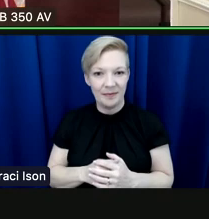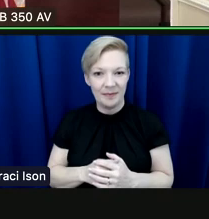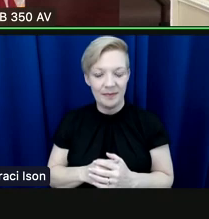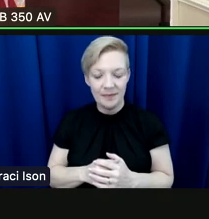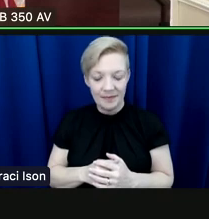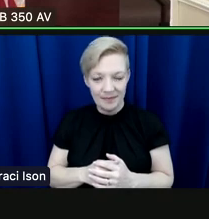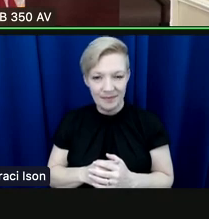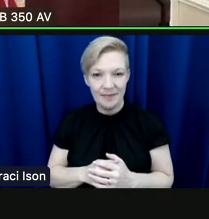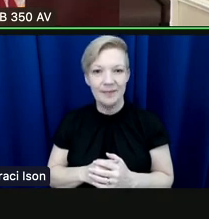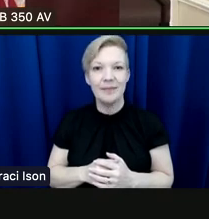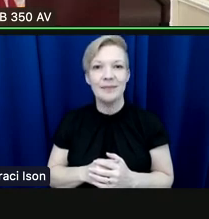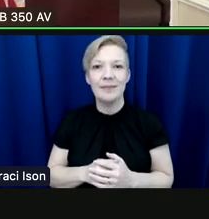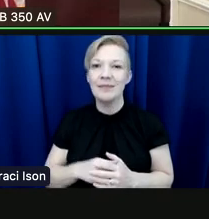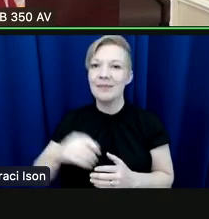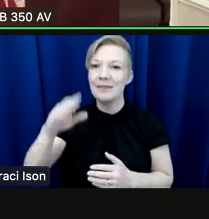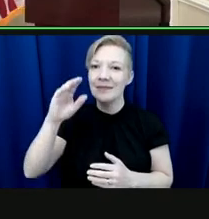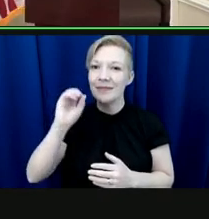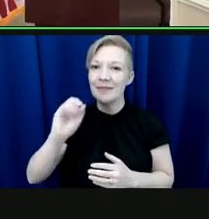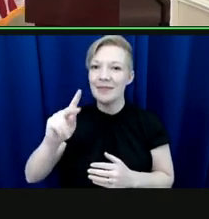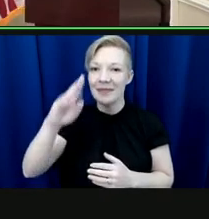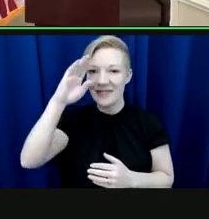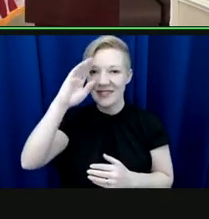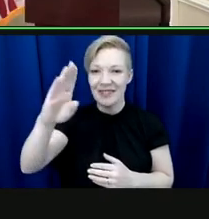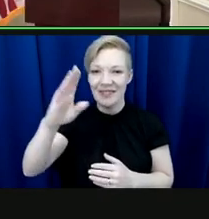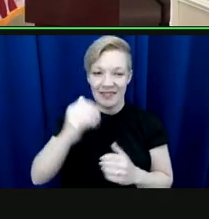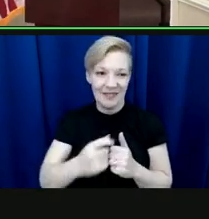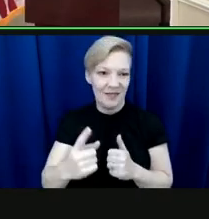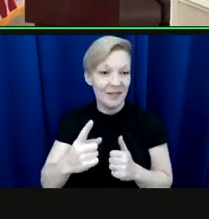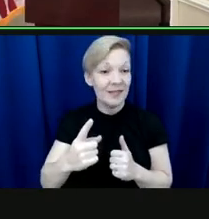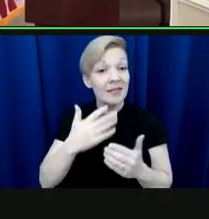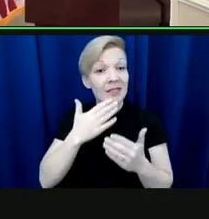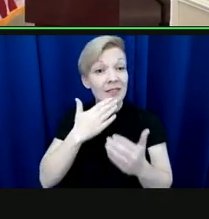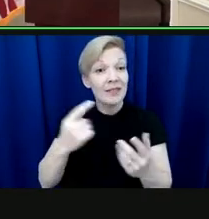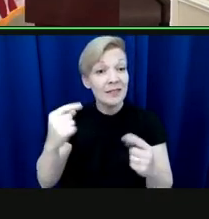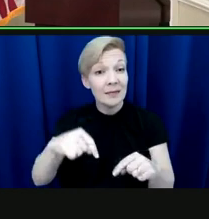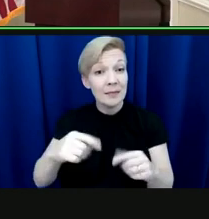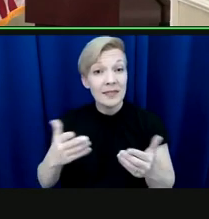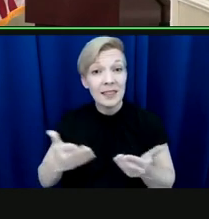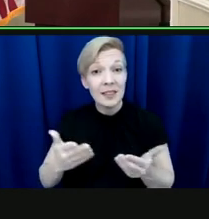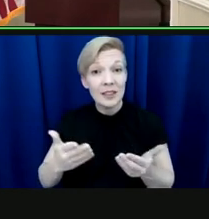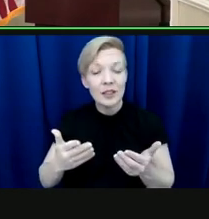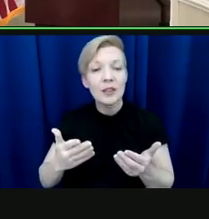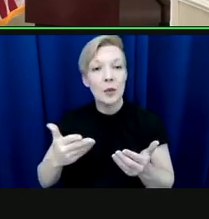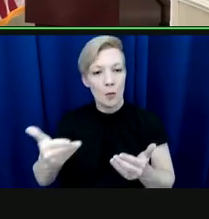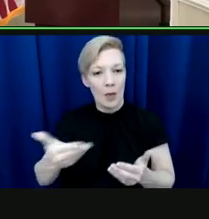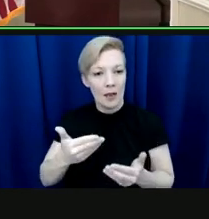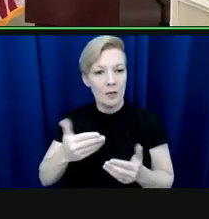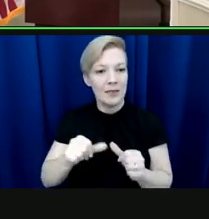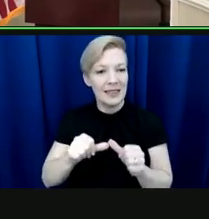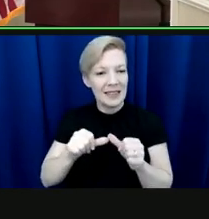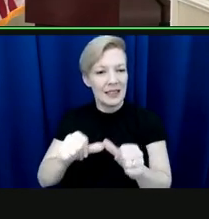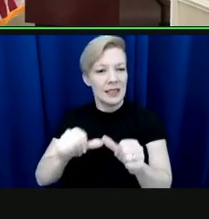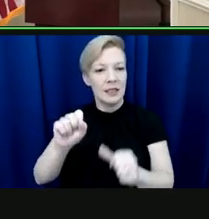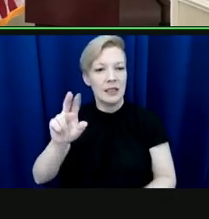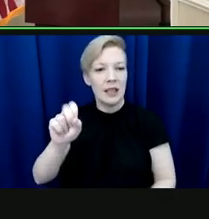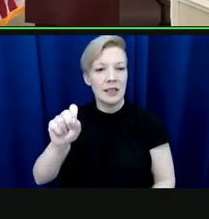Dr. Hawkins: All right. Hello, everyone, and thank you for being here. Welcome to the Sustainability Speaker series for the federal community.